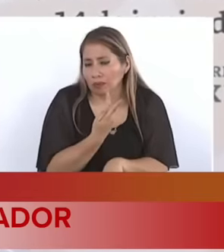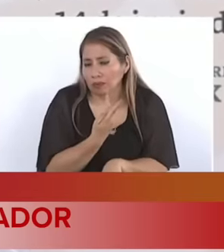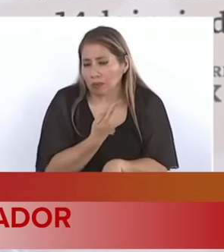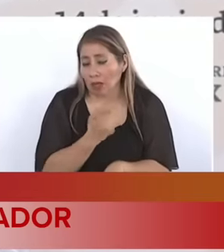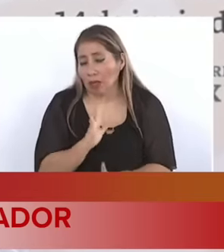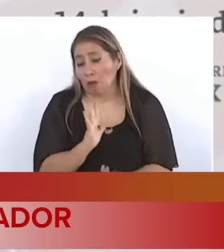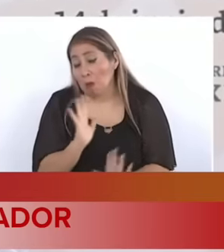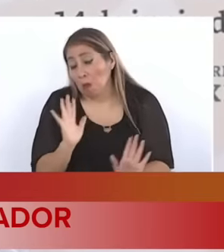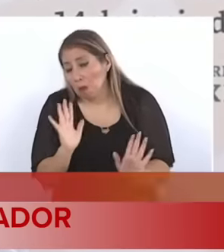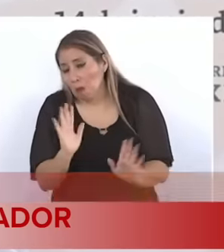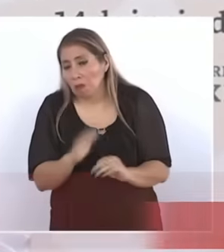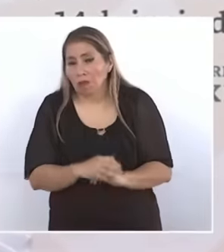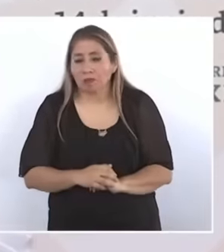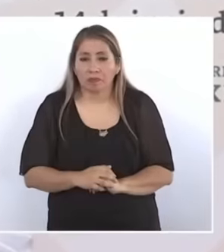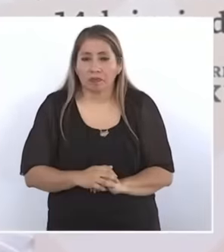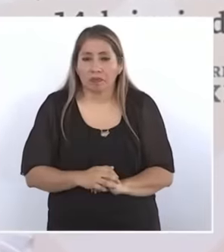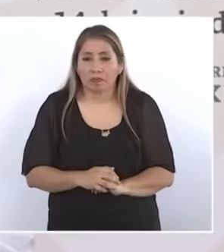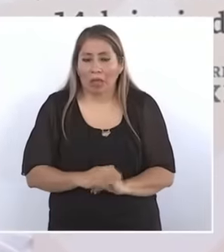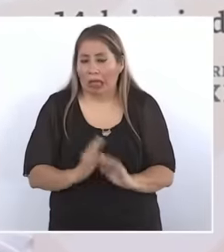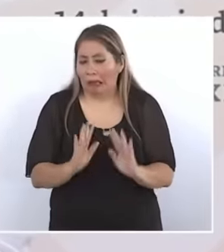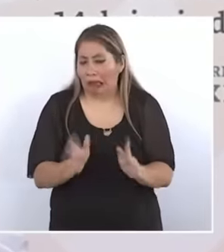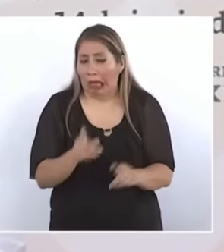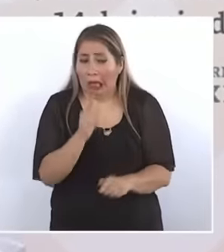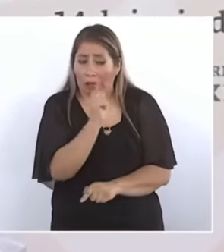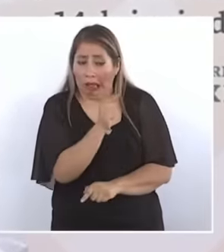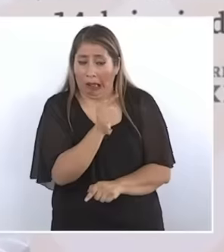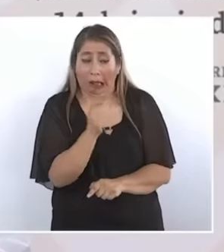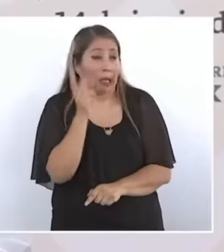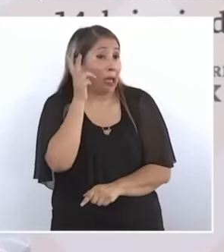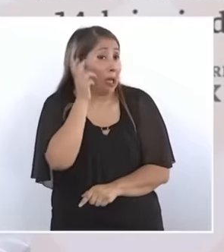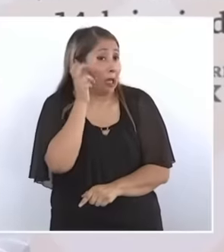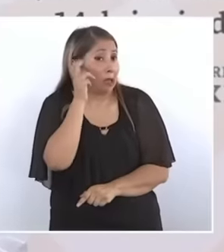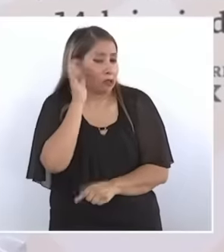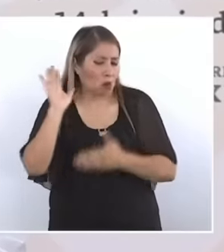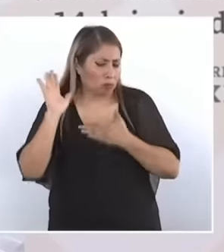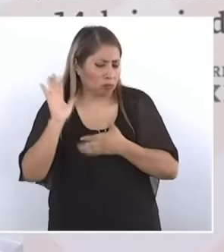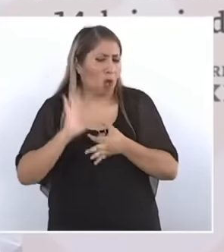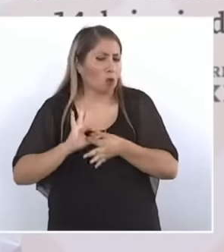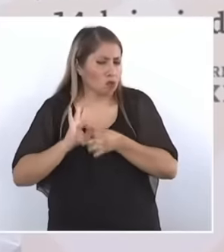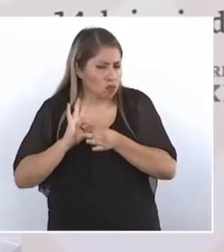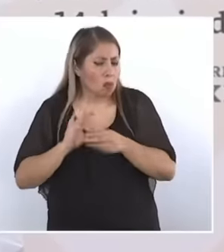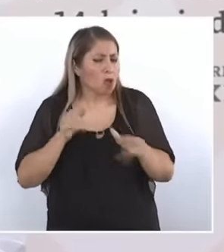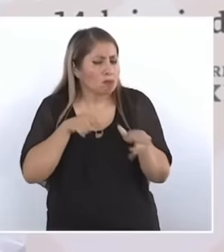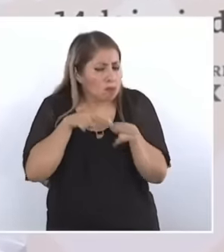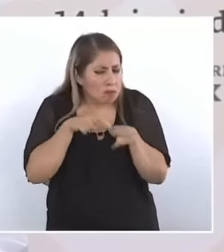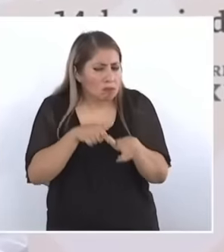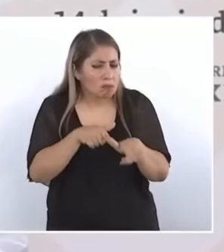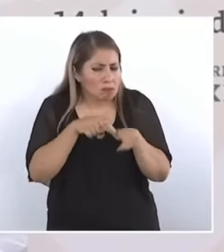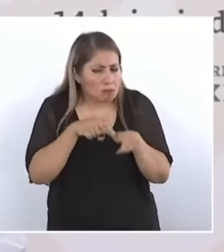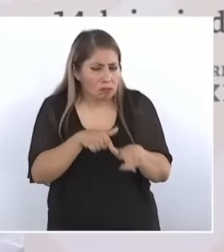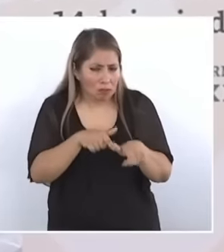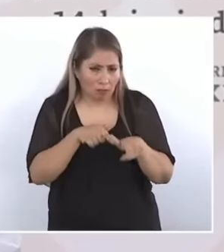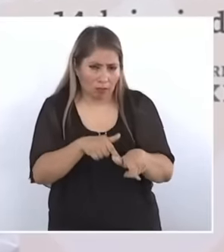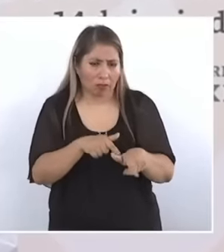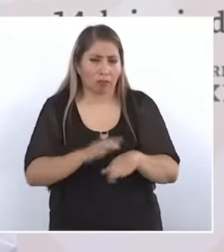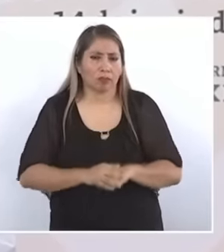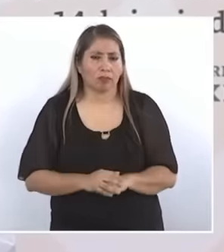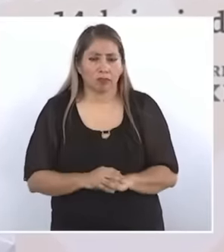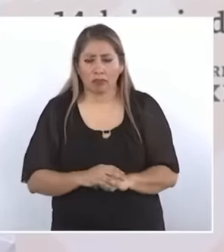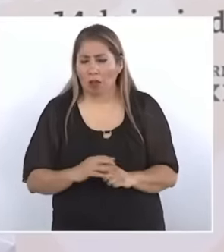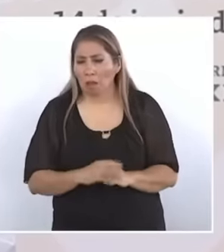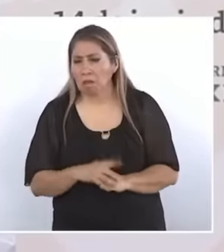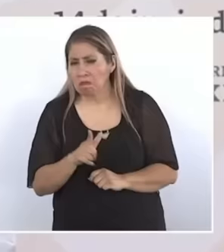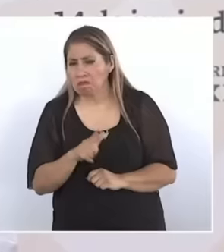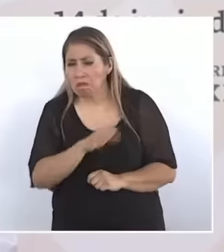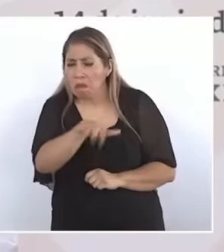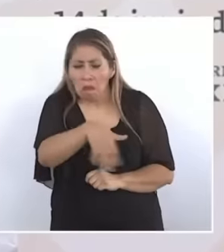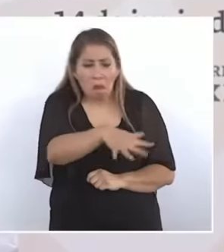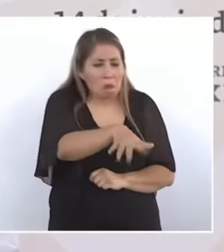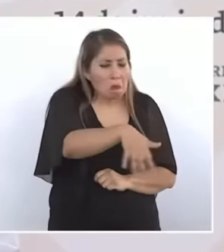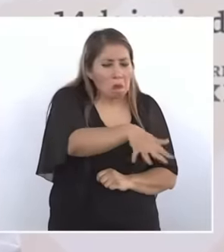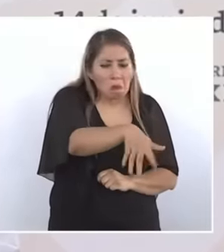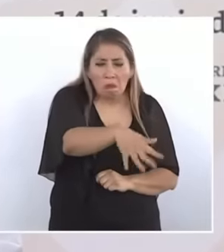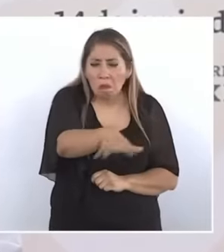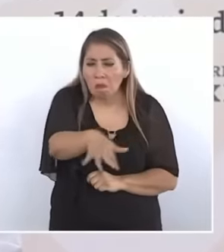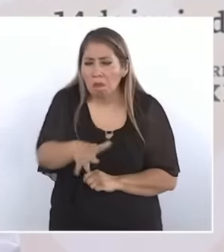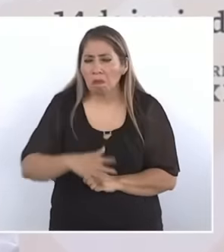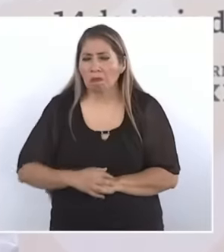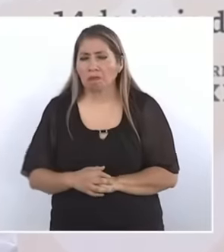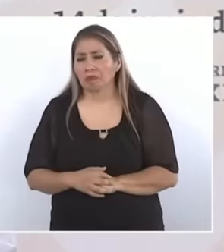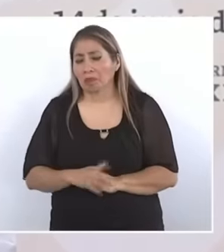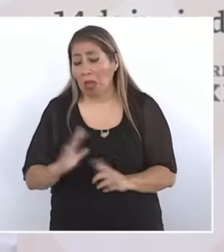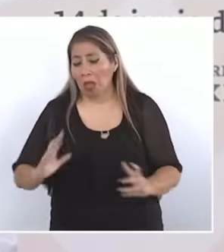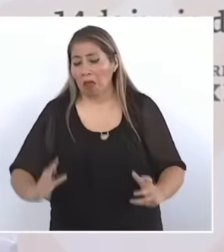then we have already heard Claudia's commitment to continue with this noble work of rescue the